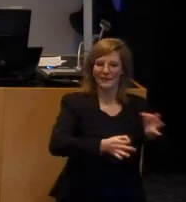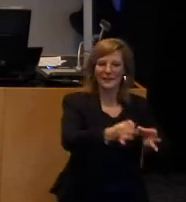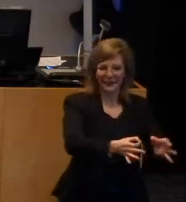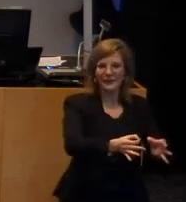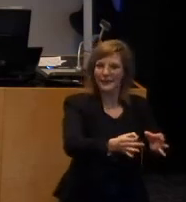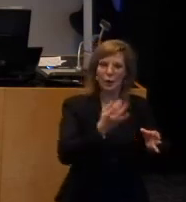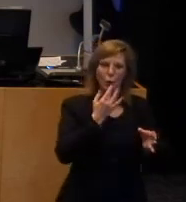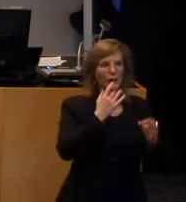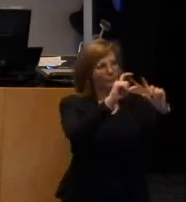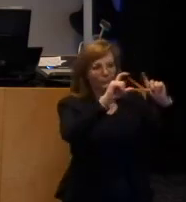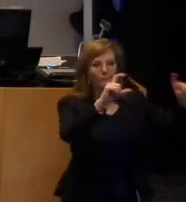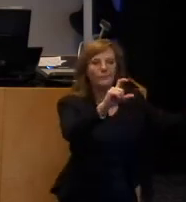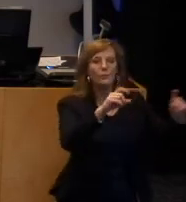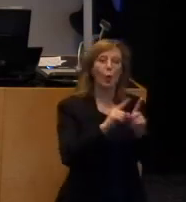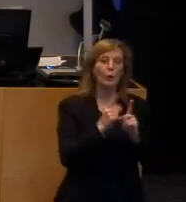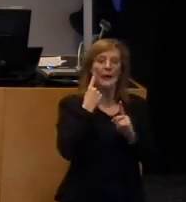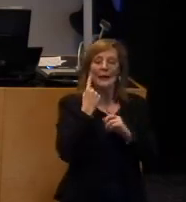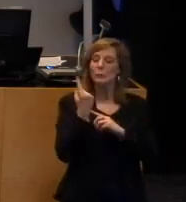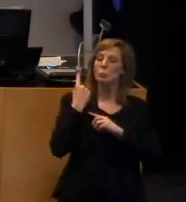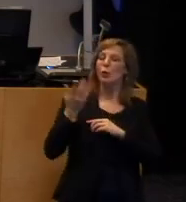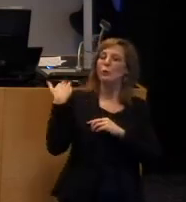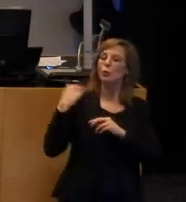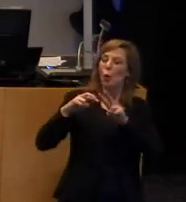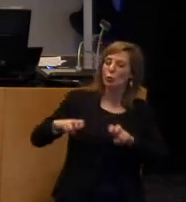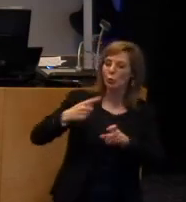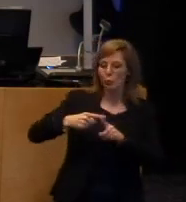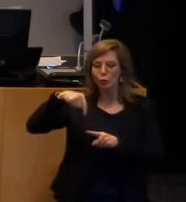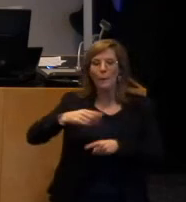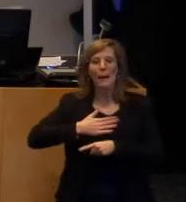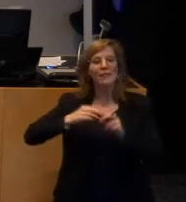based on previous research and on the results of the data analysis.